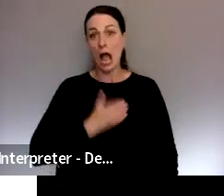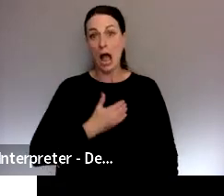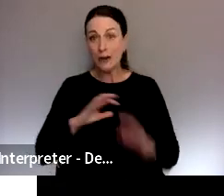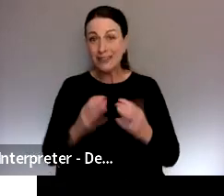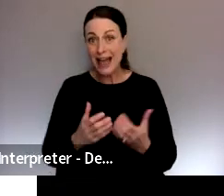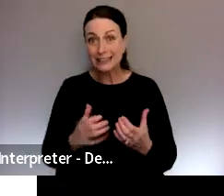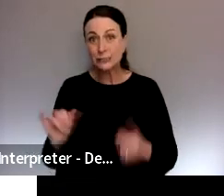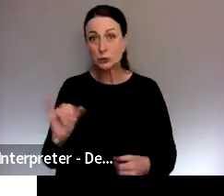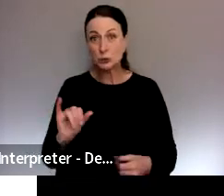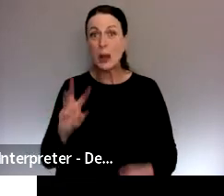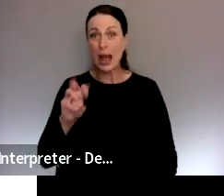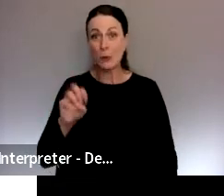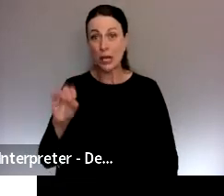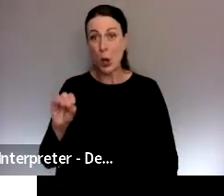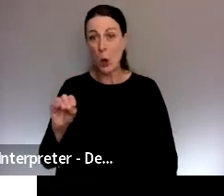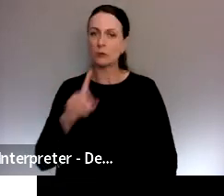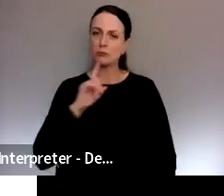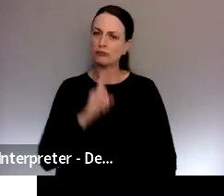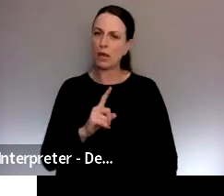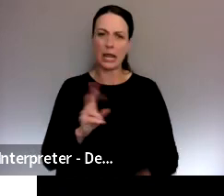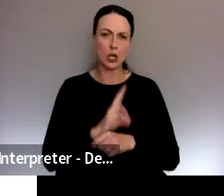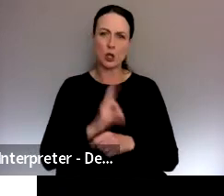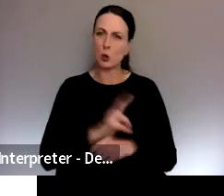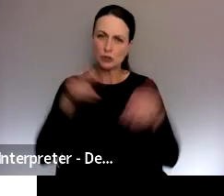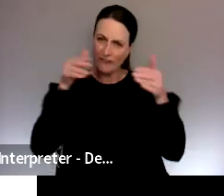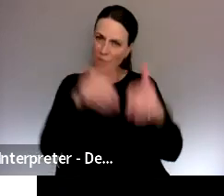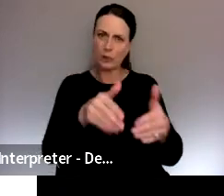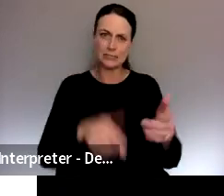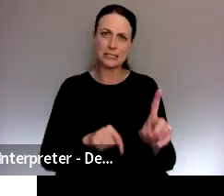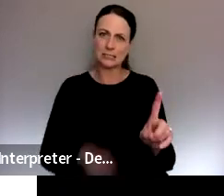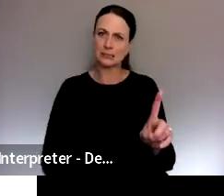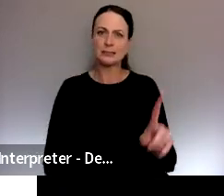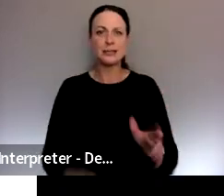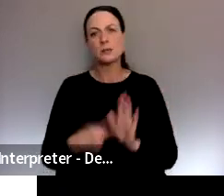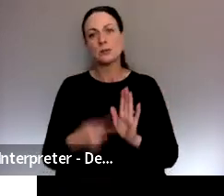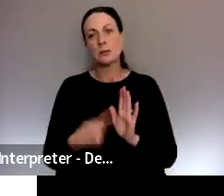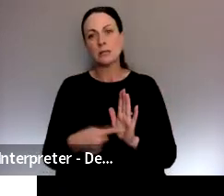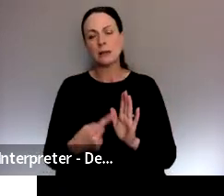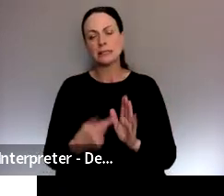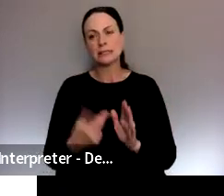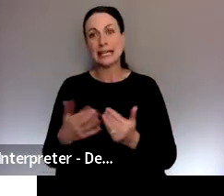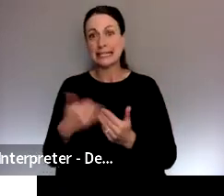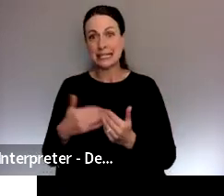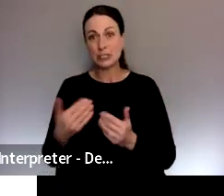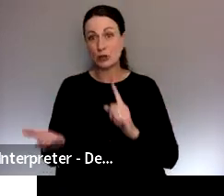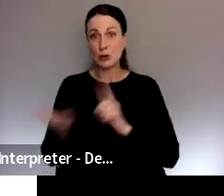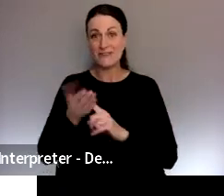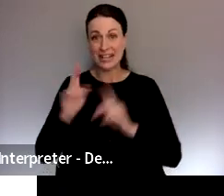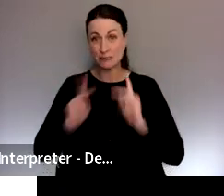Our classes at WeCo are really user focused. So, sometimes it's easier to convince people